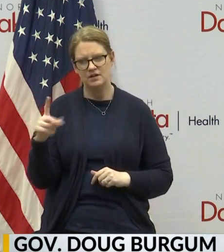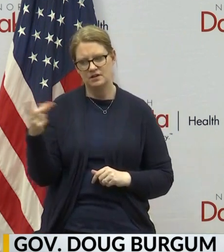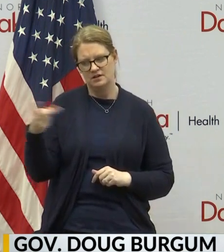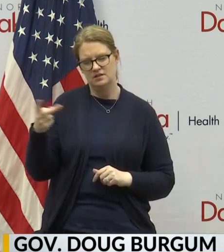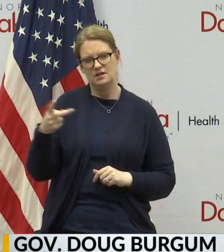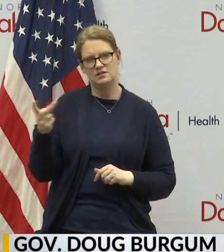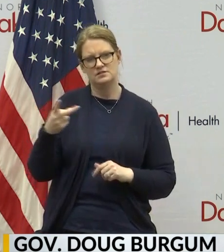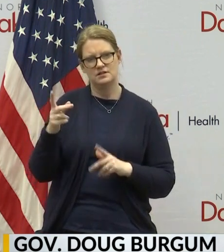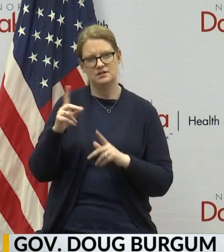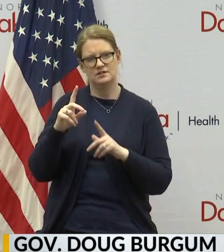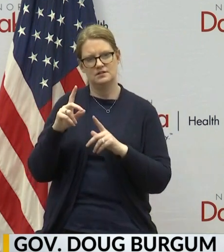THAT AT BEHAVIORALHEALTH.MD.GOV